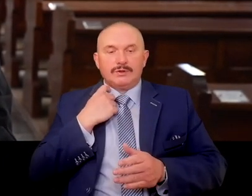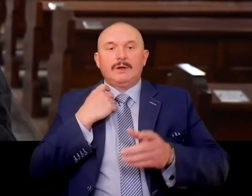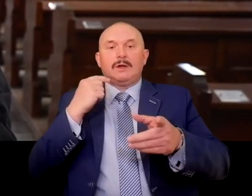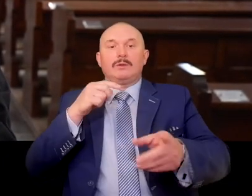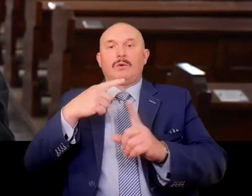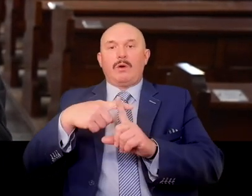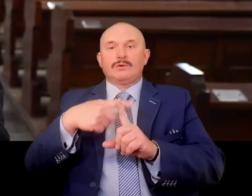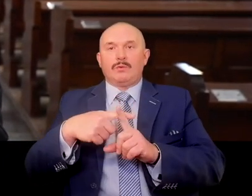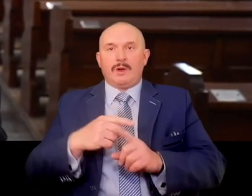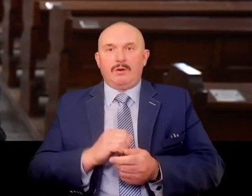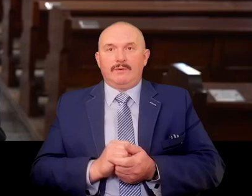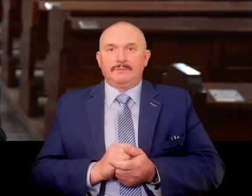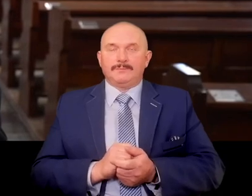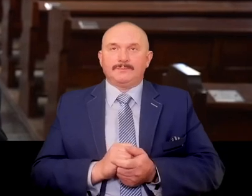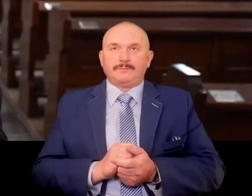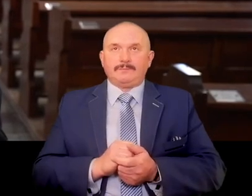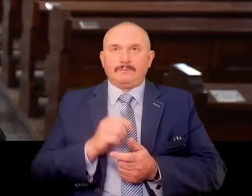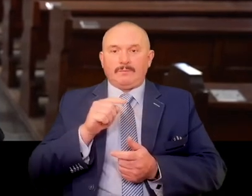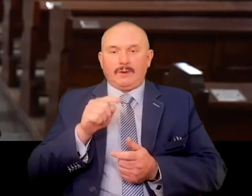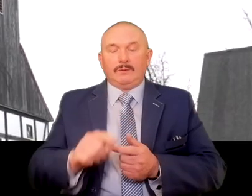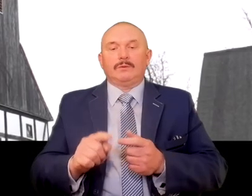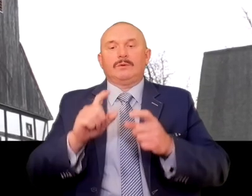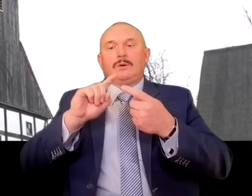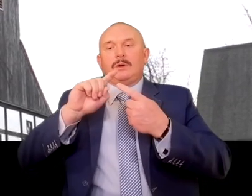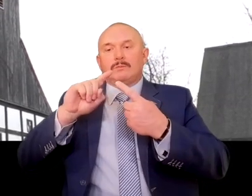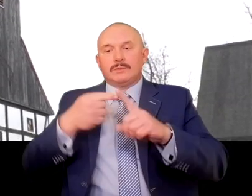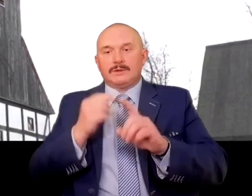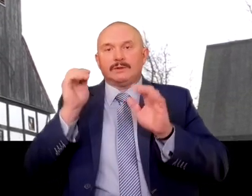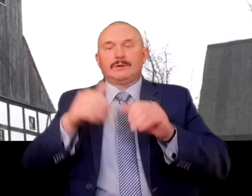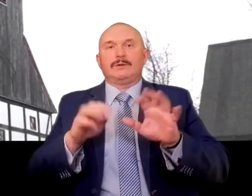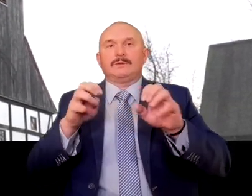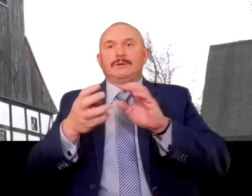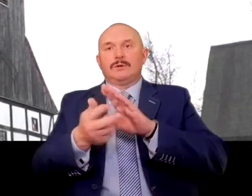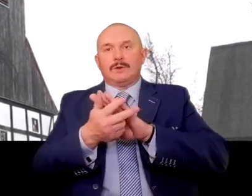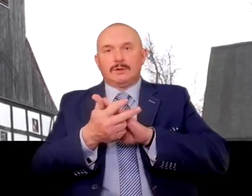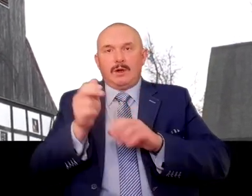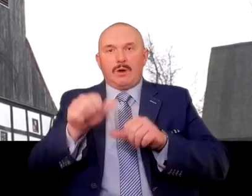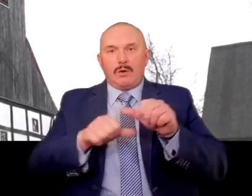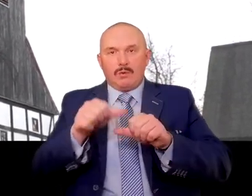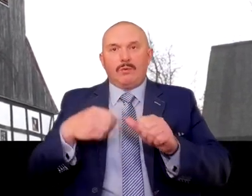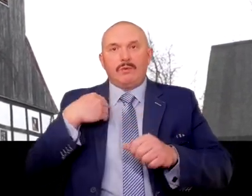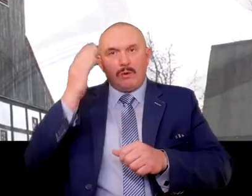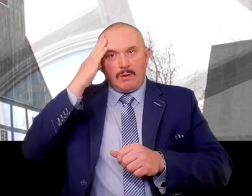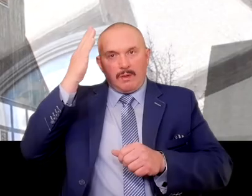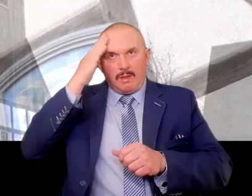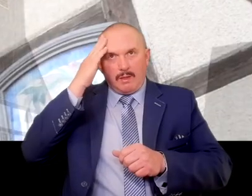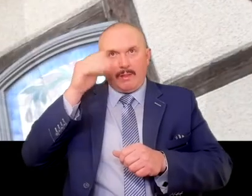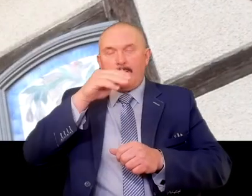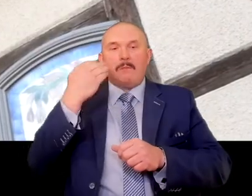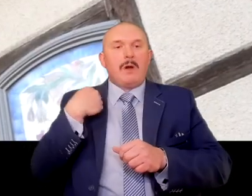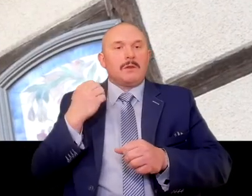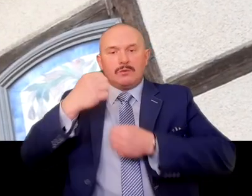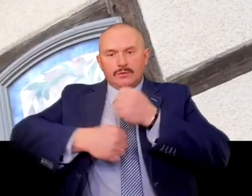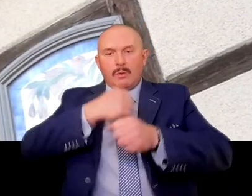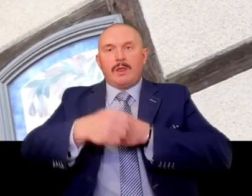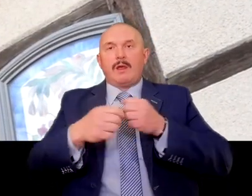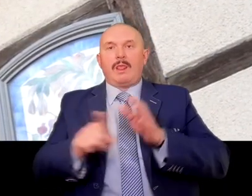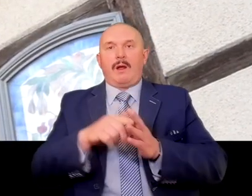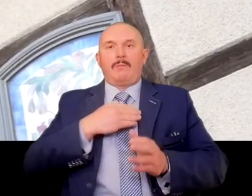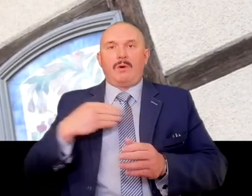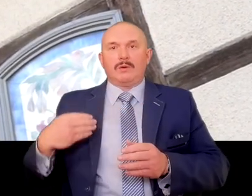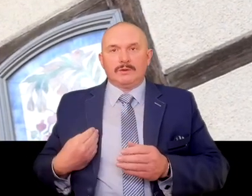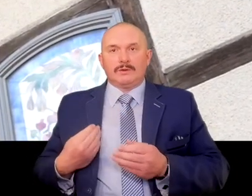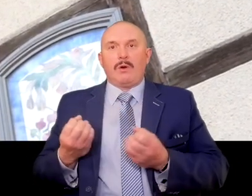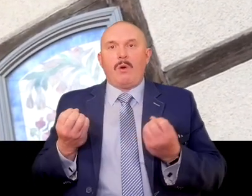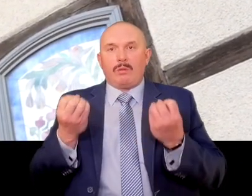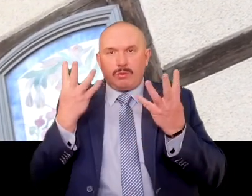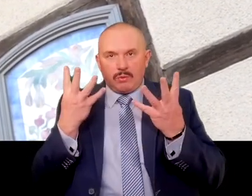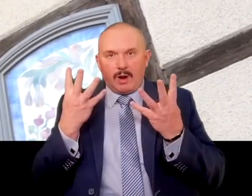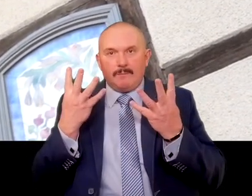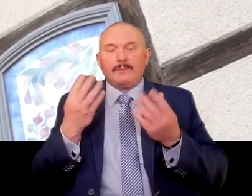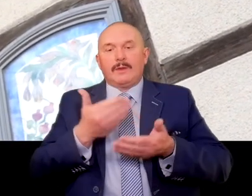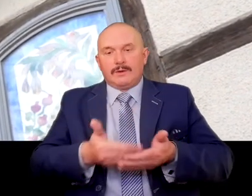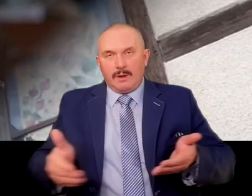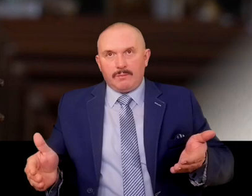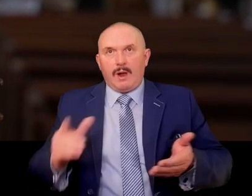Here in the period before 1918 he became famous as a great activist for the Polish identity of these lands and the land of Puck